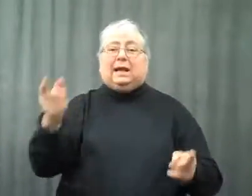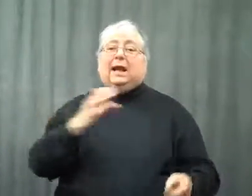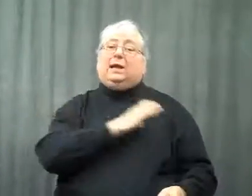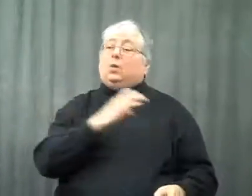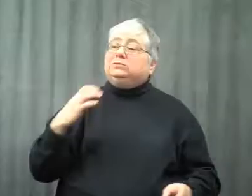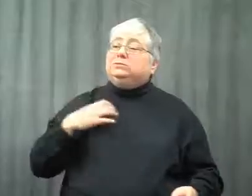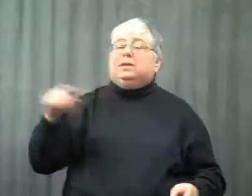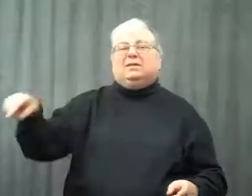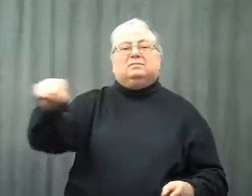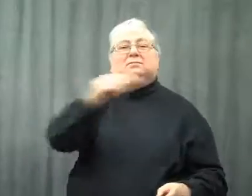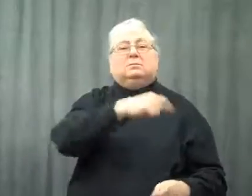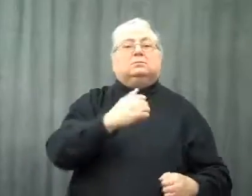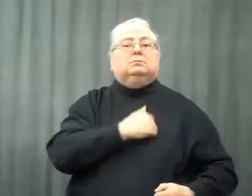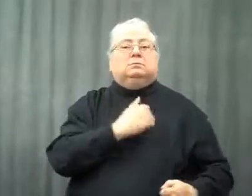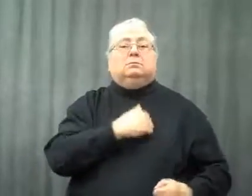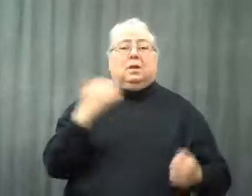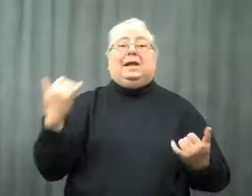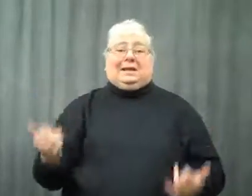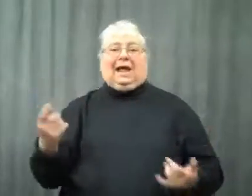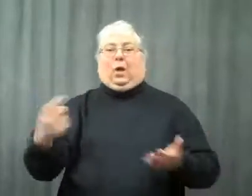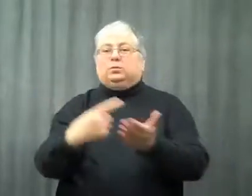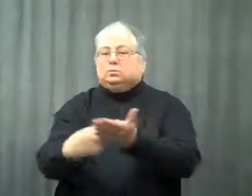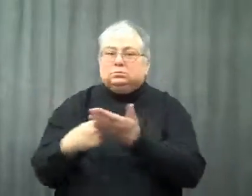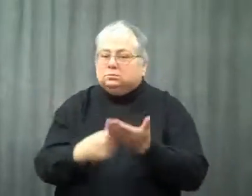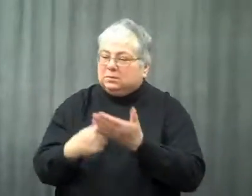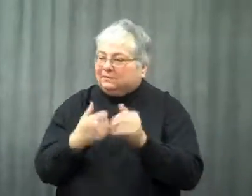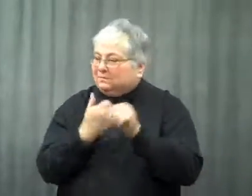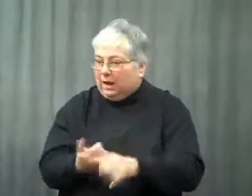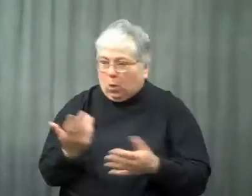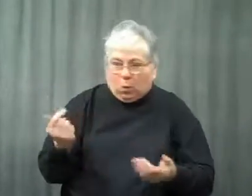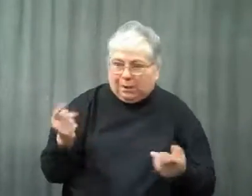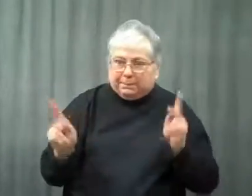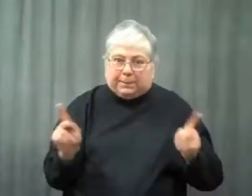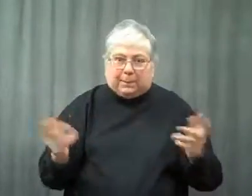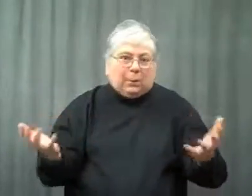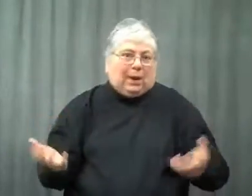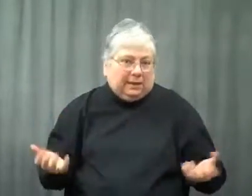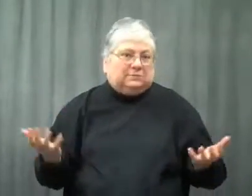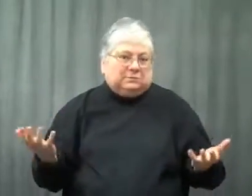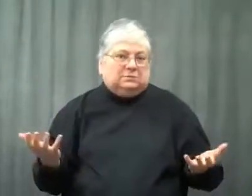He said the military council was discussing what the people wanted.